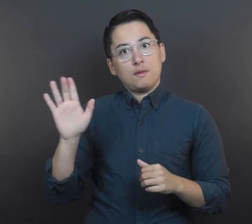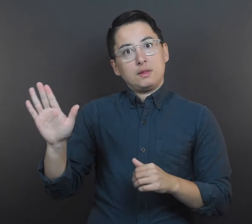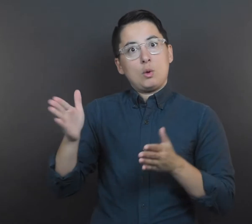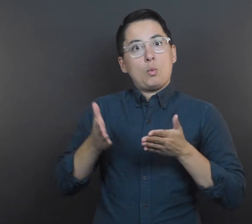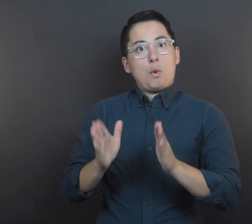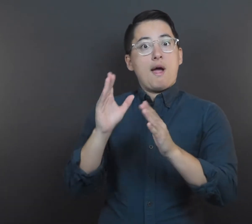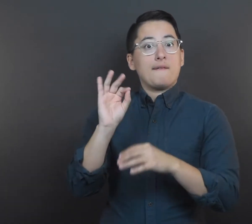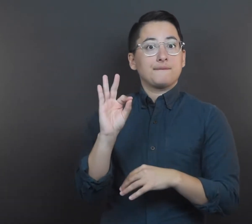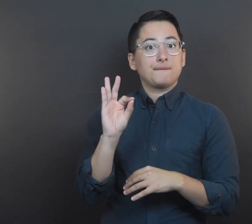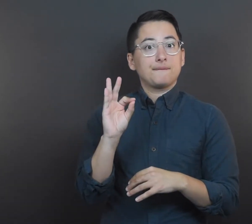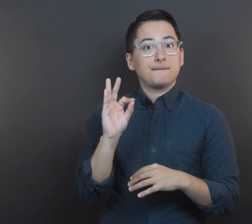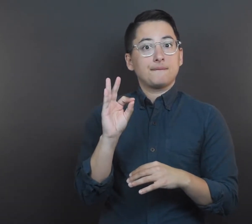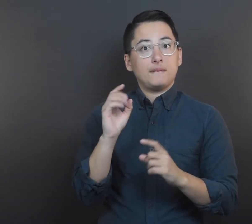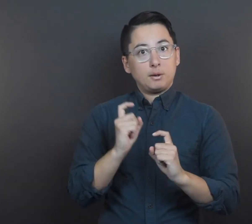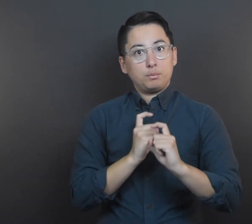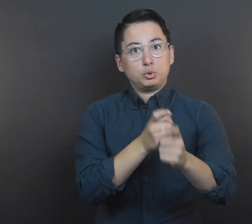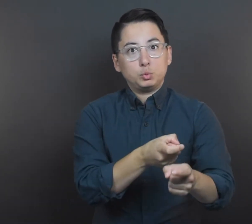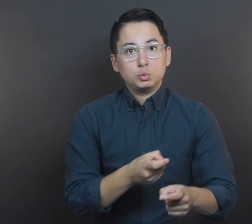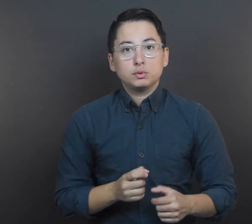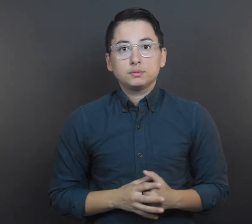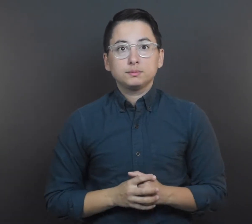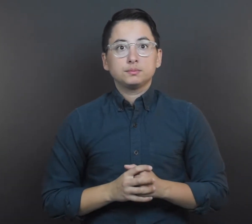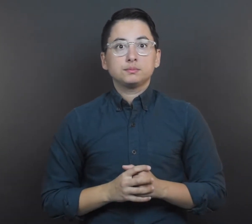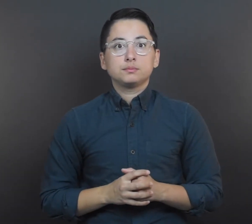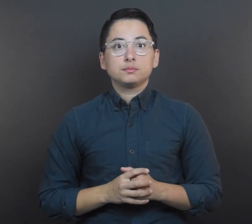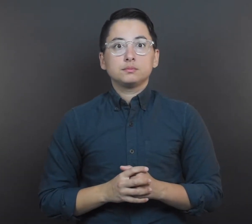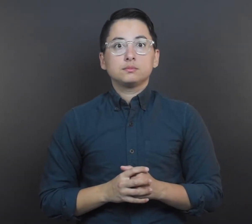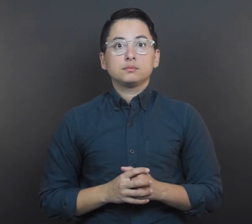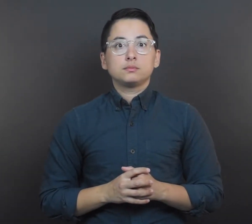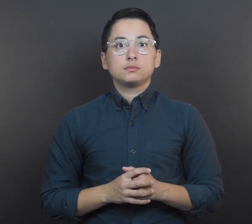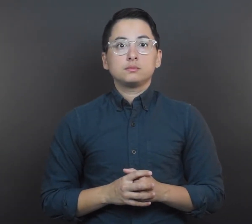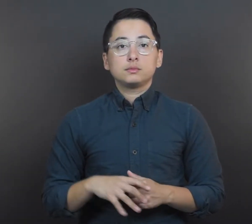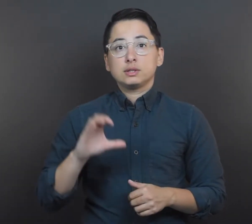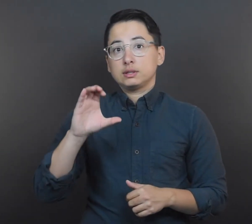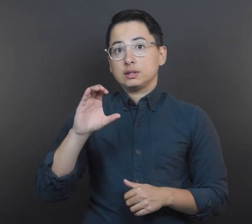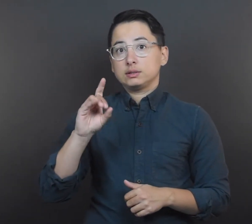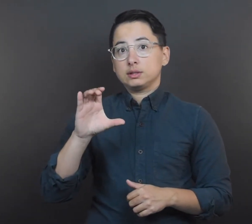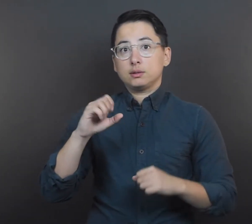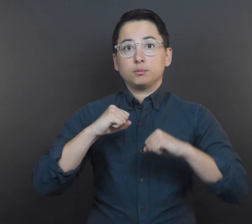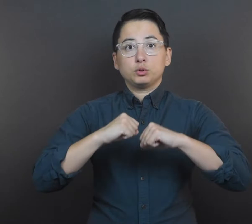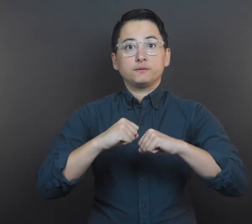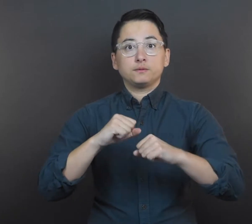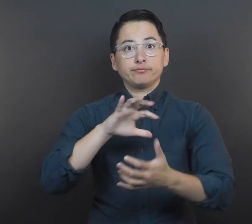this time.”